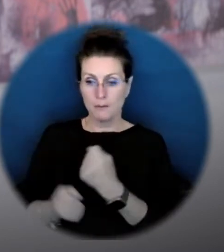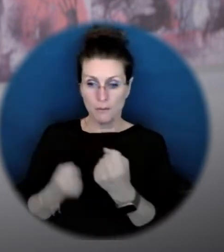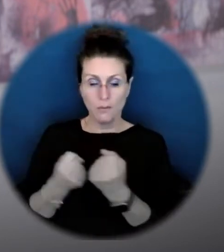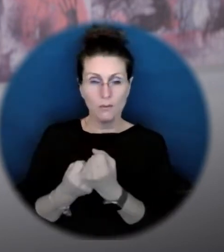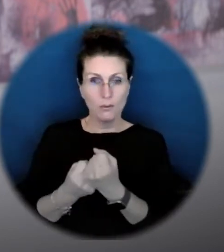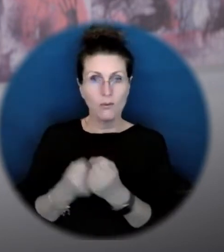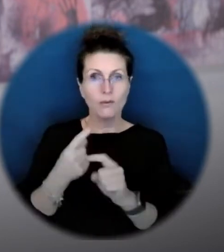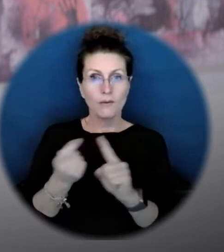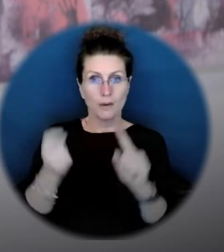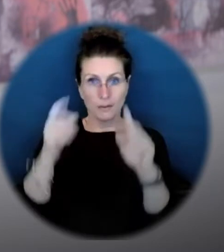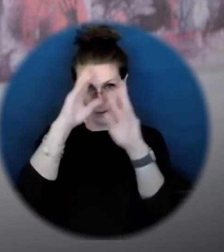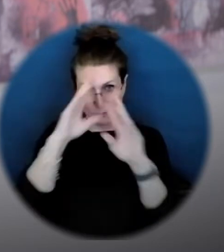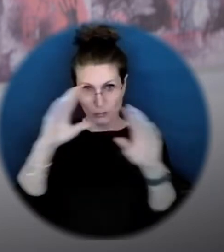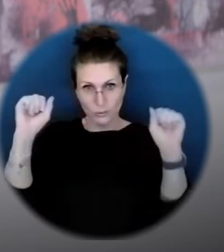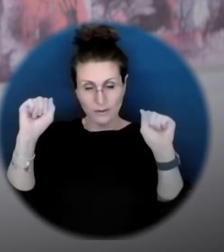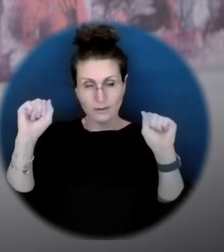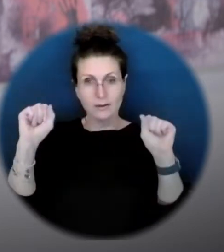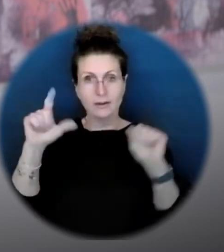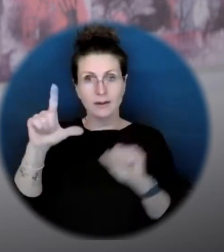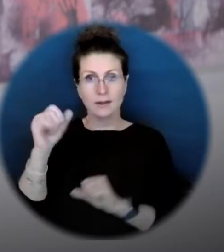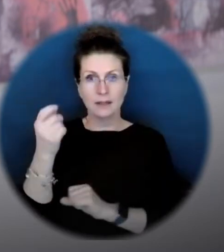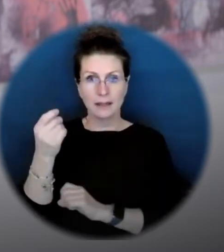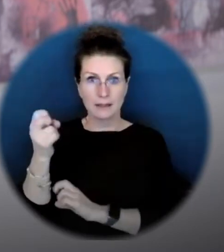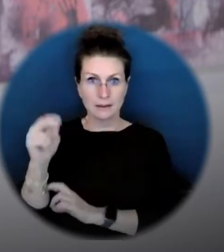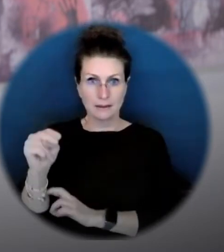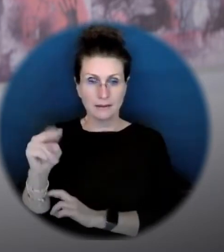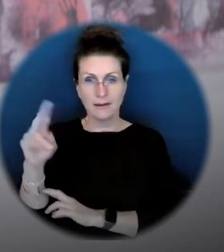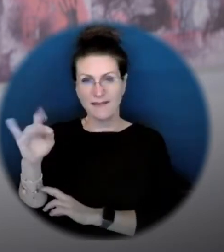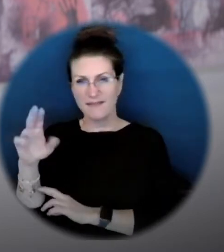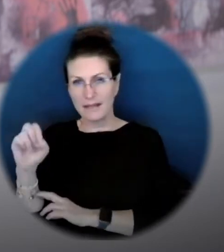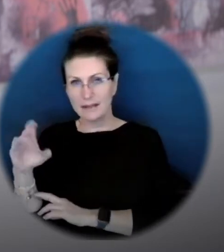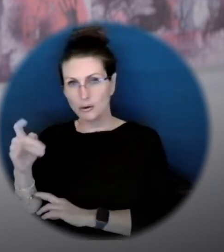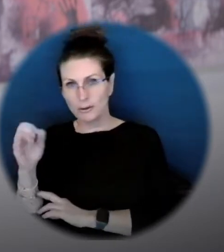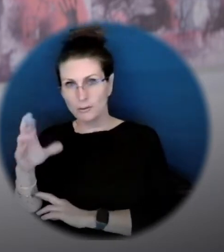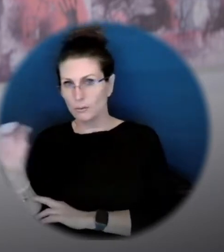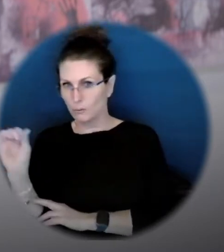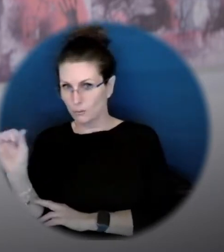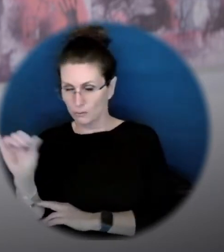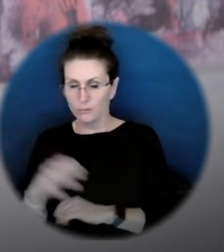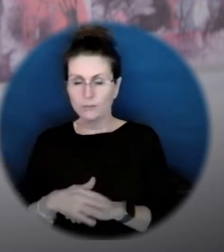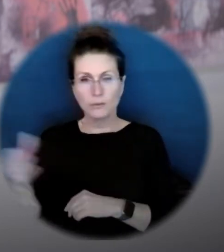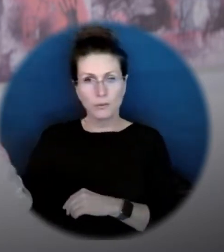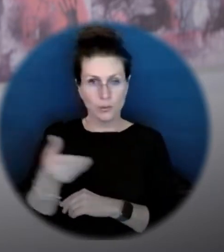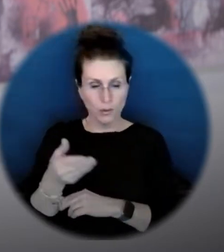of President and Vice Chancellor, Rhonda Lenton. I would like to welcome the President